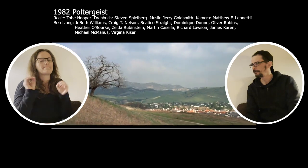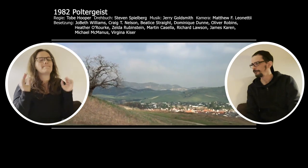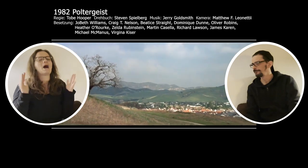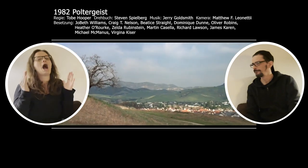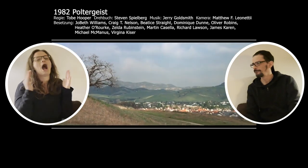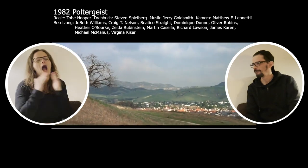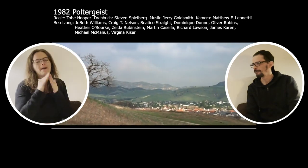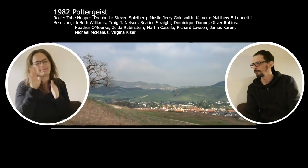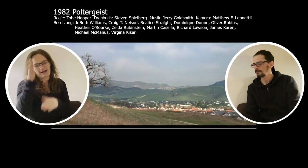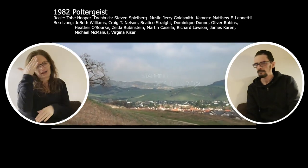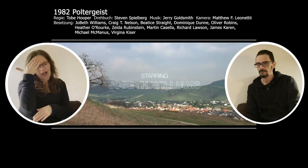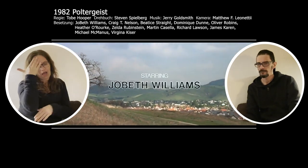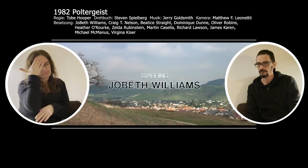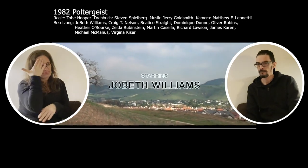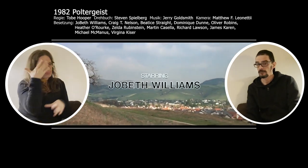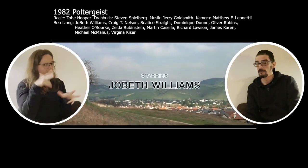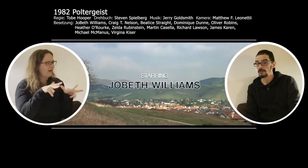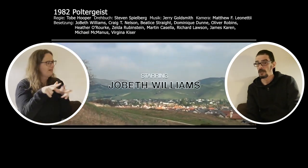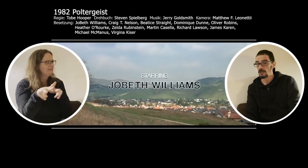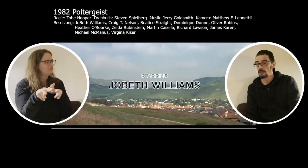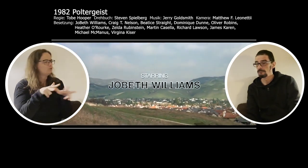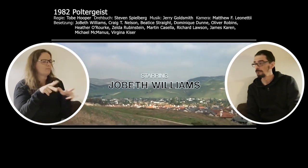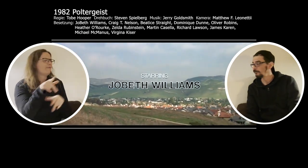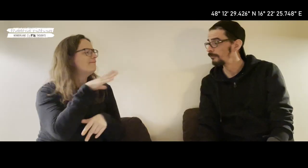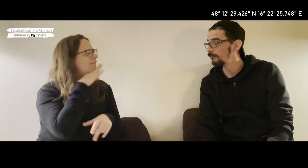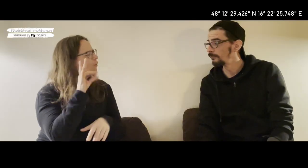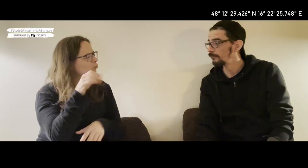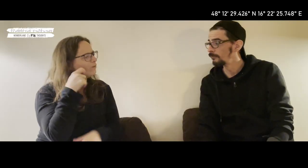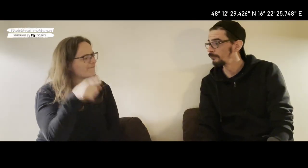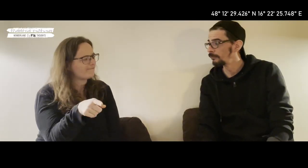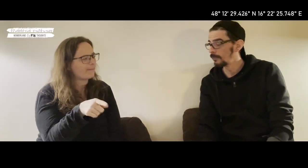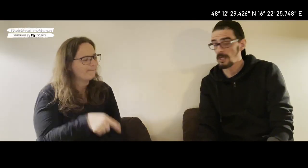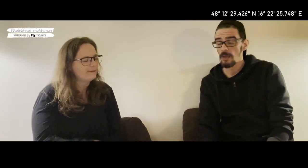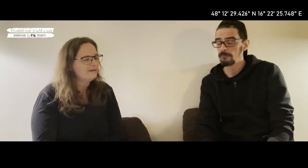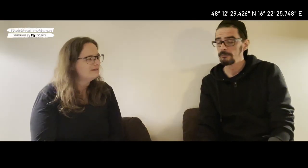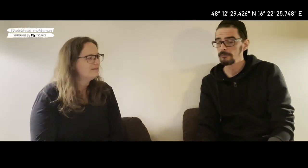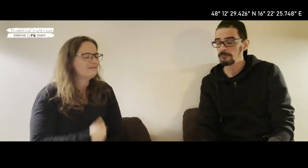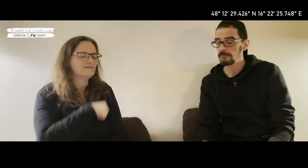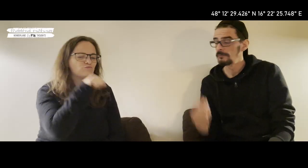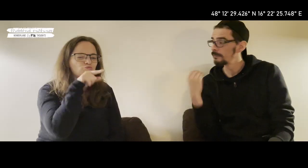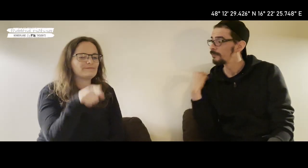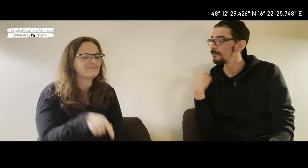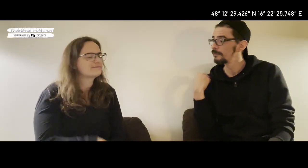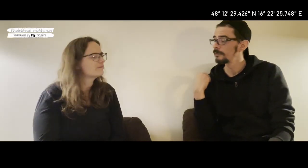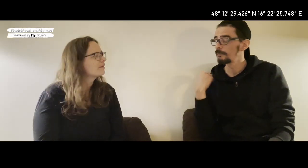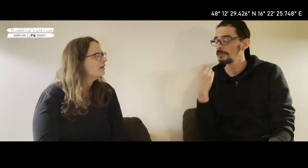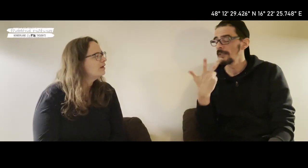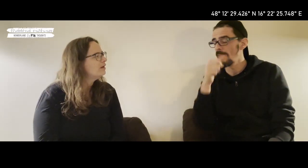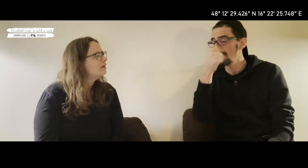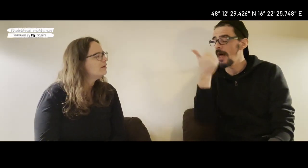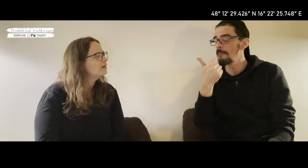Ah, Steven Spielberg. He is a renowned film director who has created impressive films. This is my favorite director.